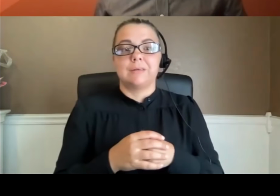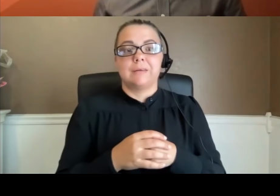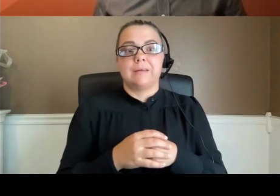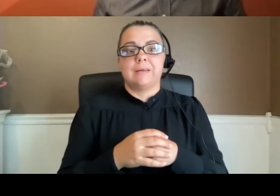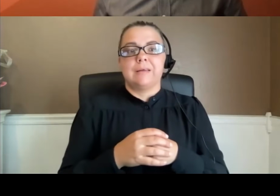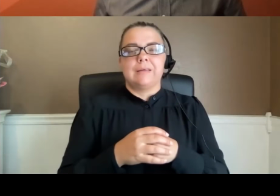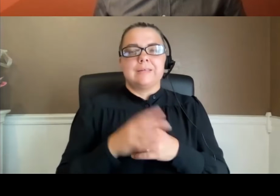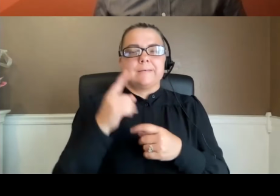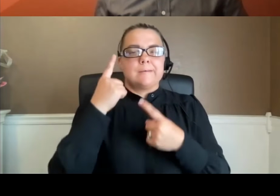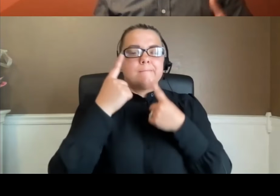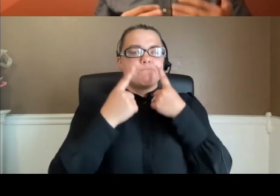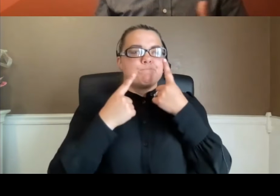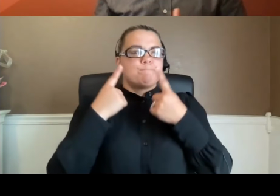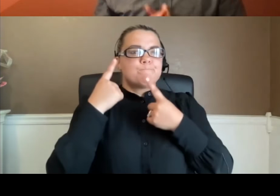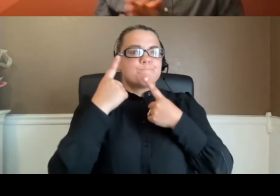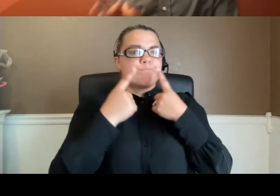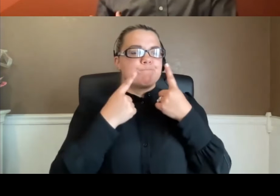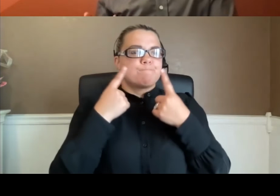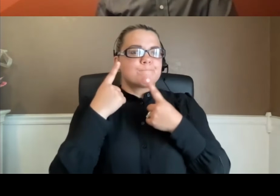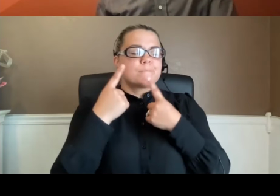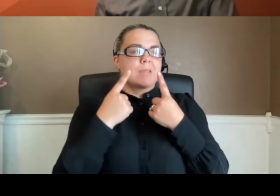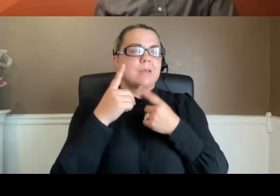Think about... now I want everyone who's listening to think about how much easier that is to